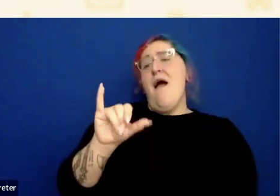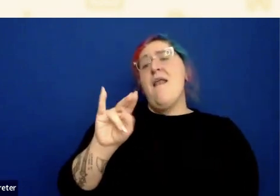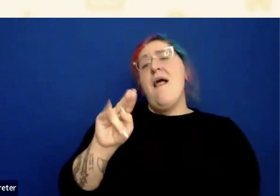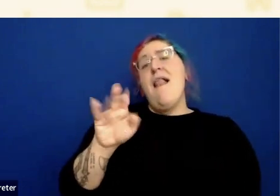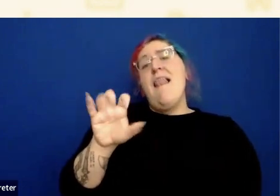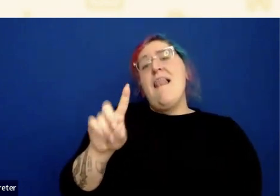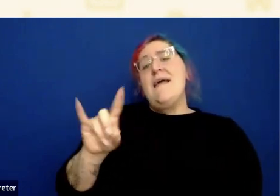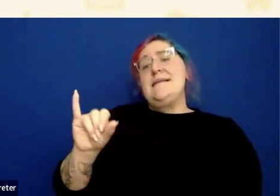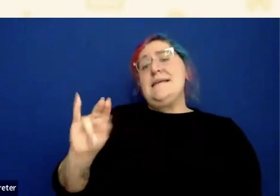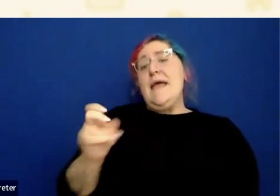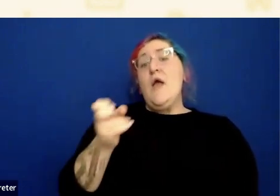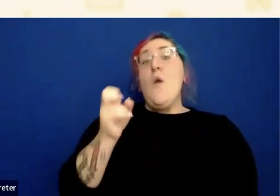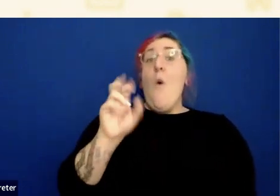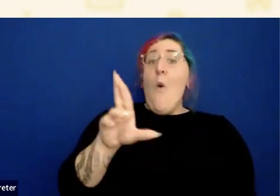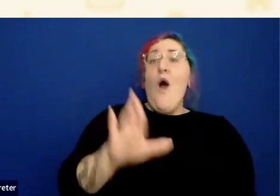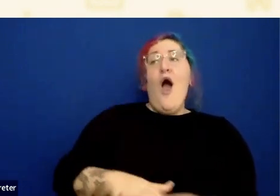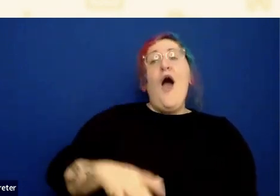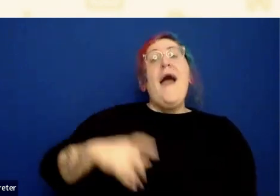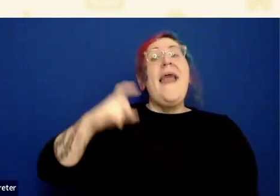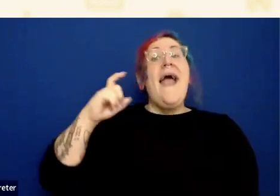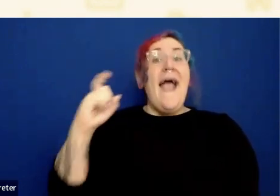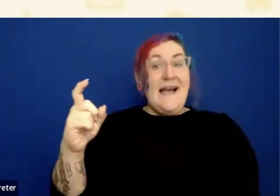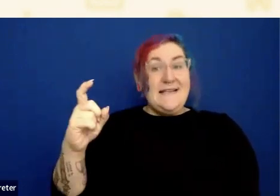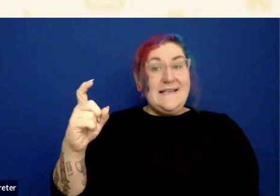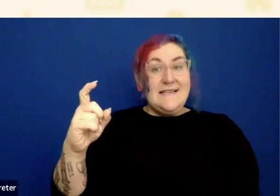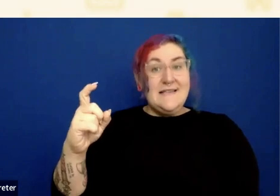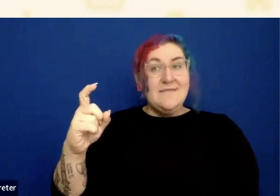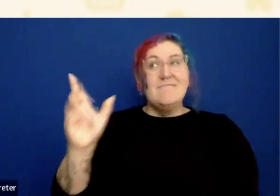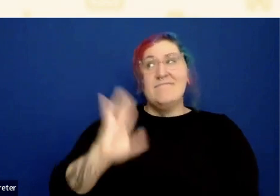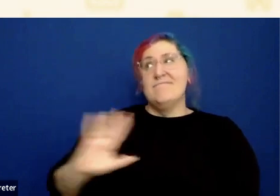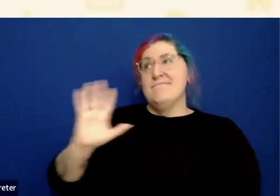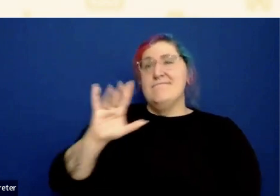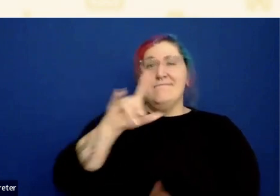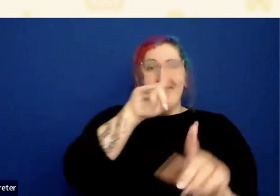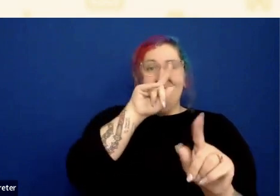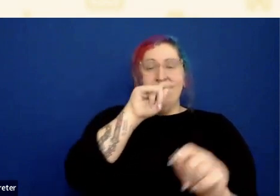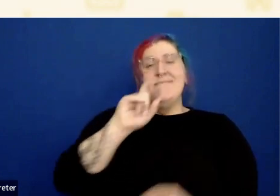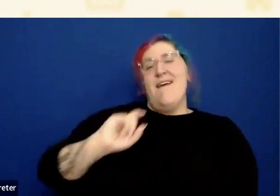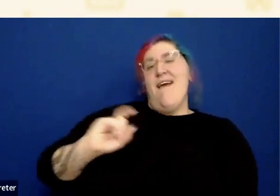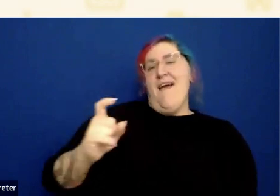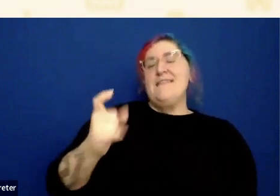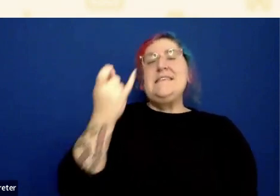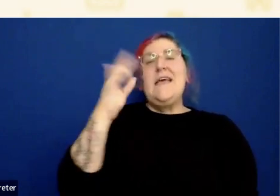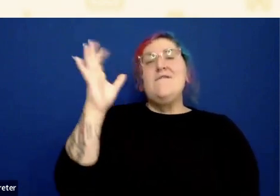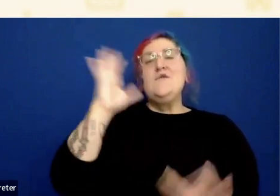I put that in the chat earlier on. But if you just search for me under my name, I know it's a long one,